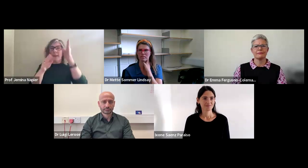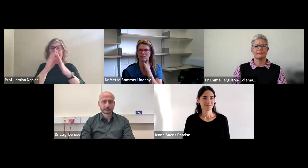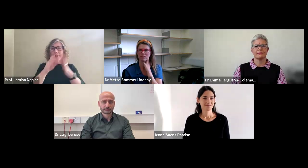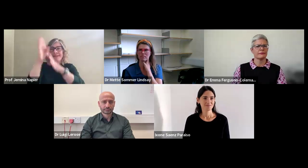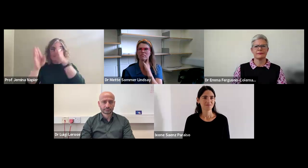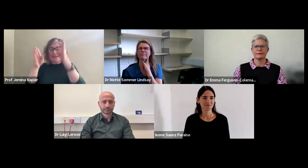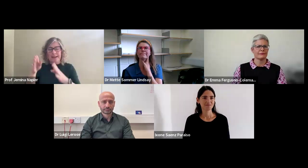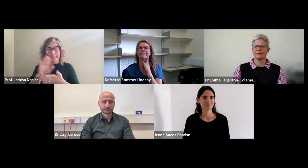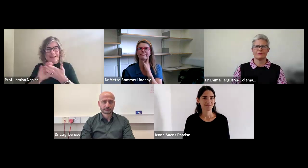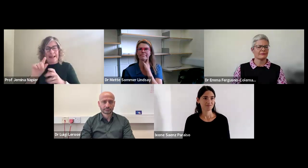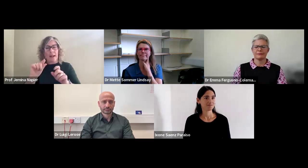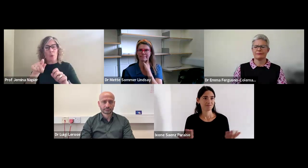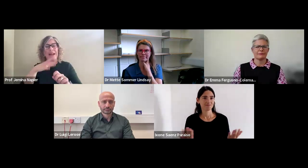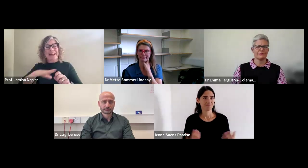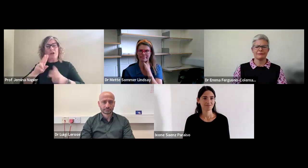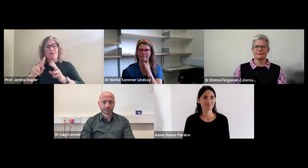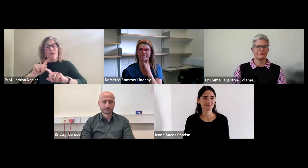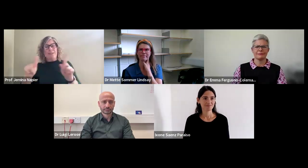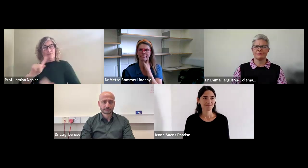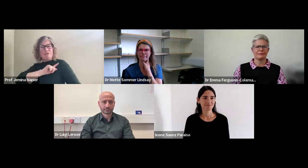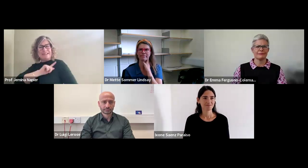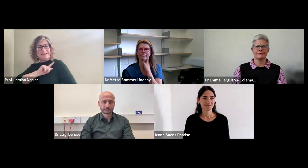those things are very clear but if you're a PhD student and you're out in the field,